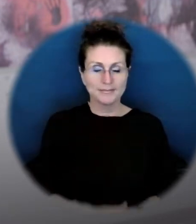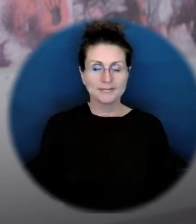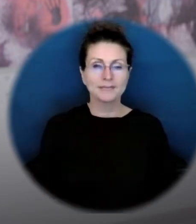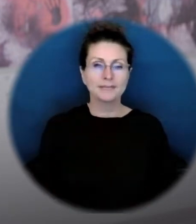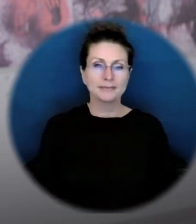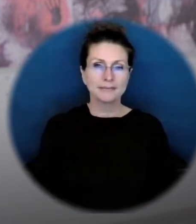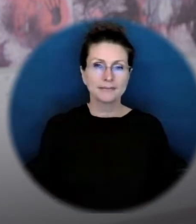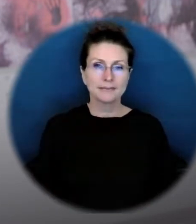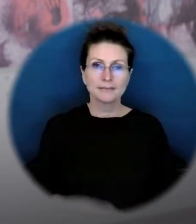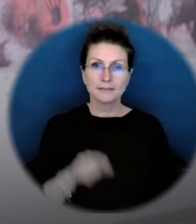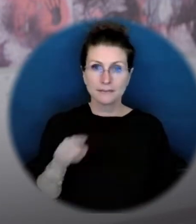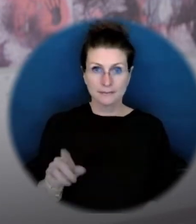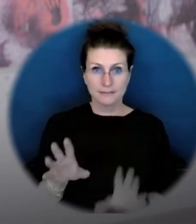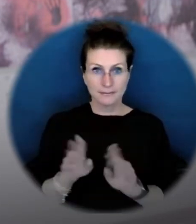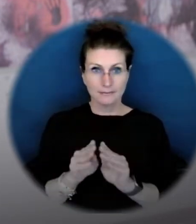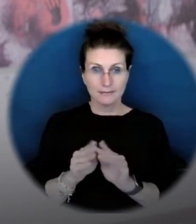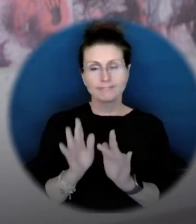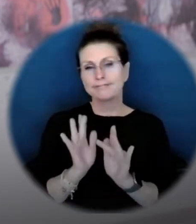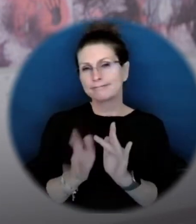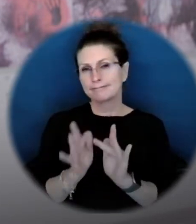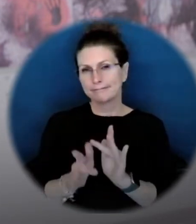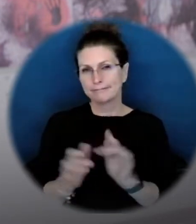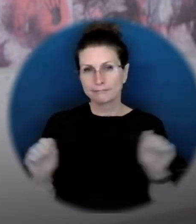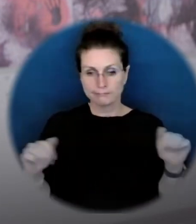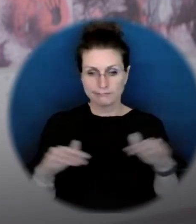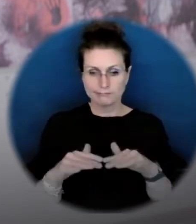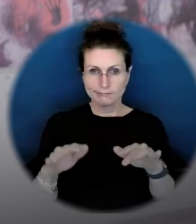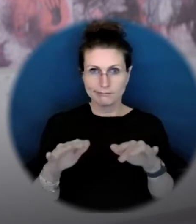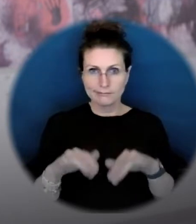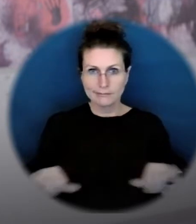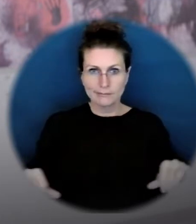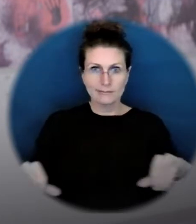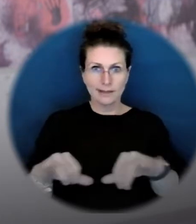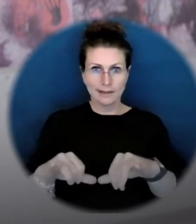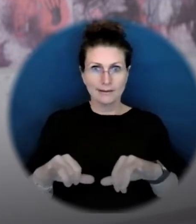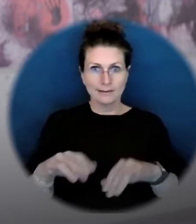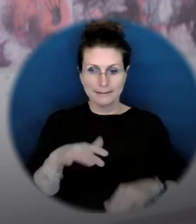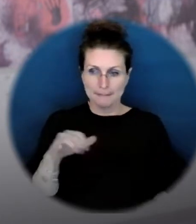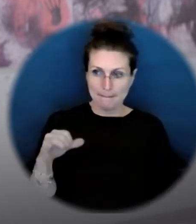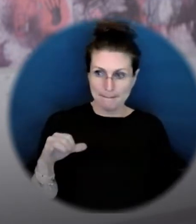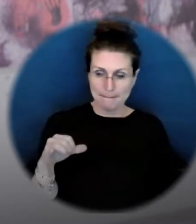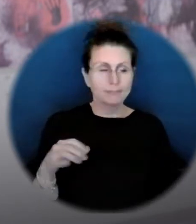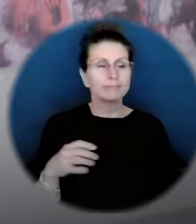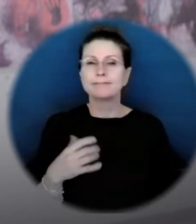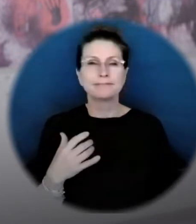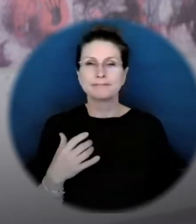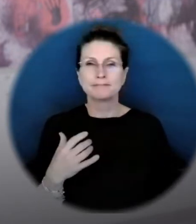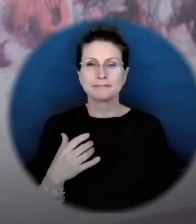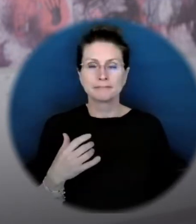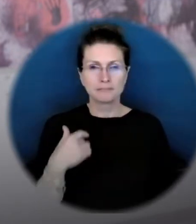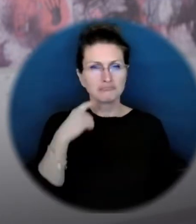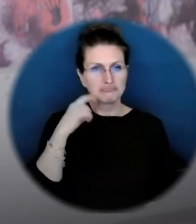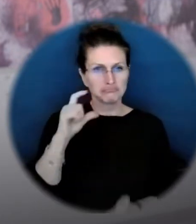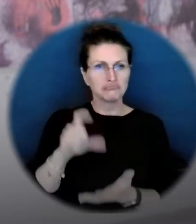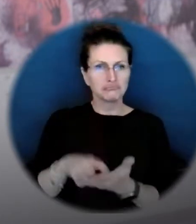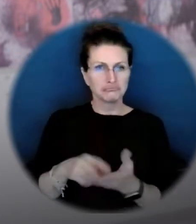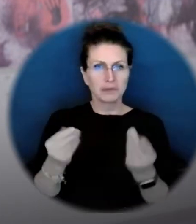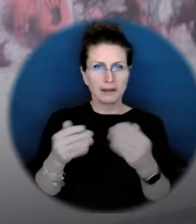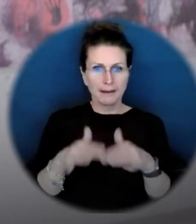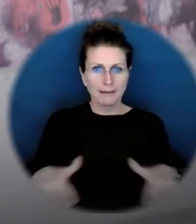As this meeting is virtual and we are not all gathered in the same space, I recognize that this land acknowledgement